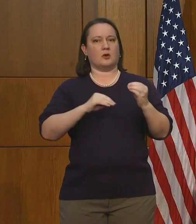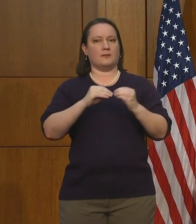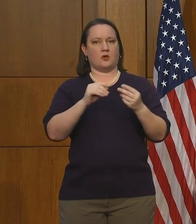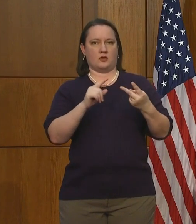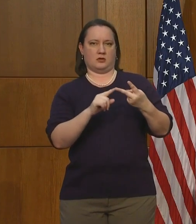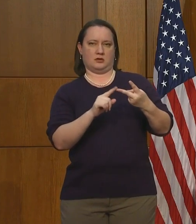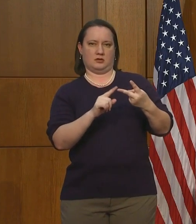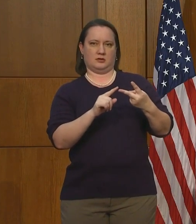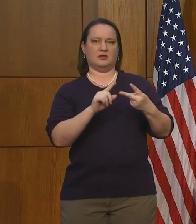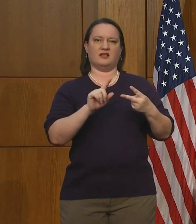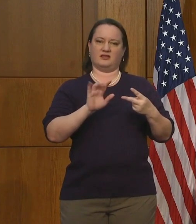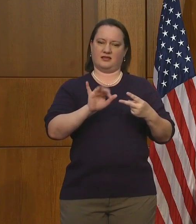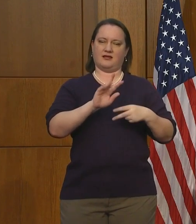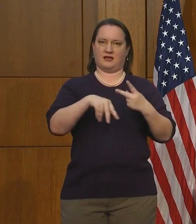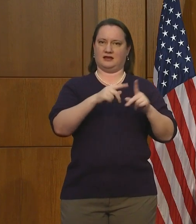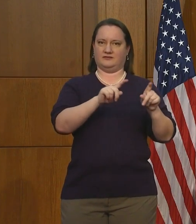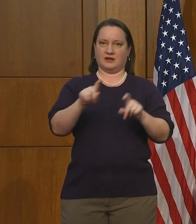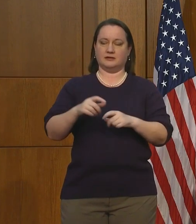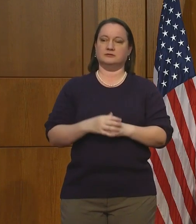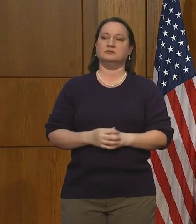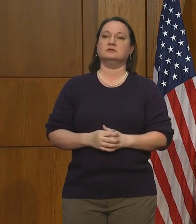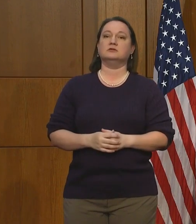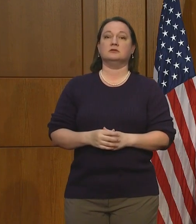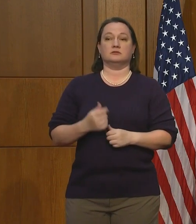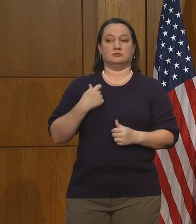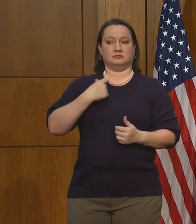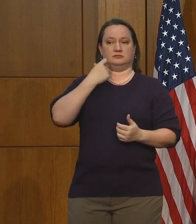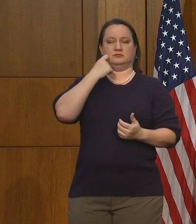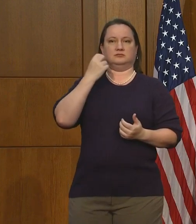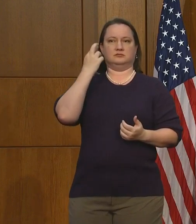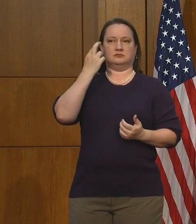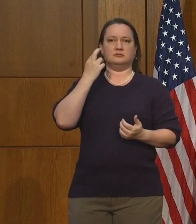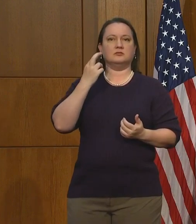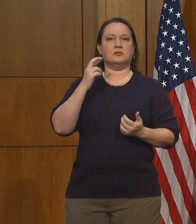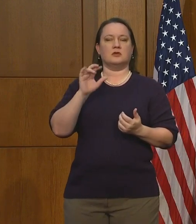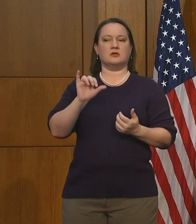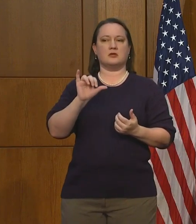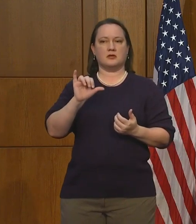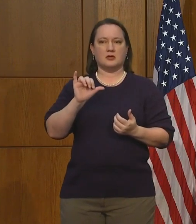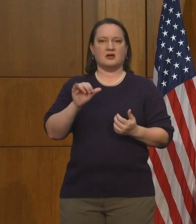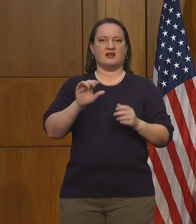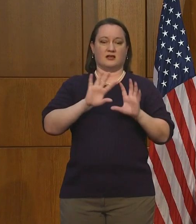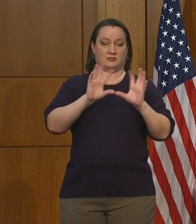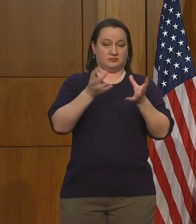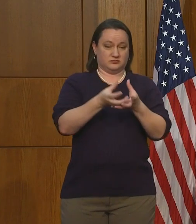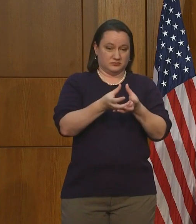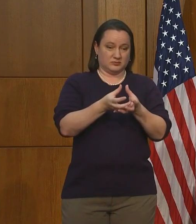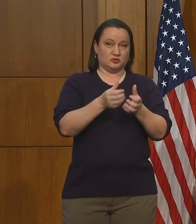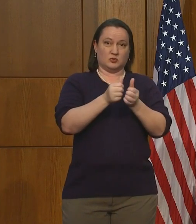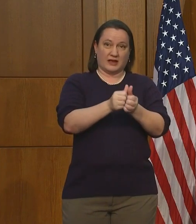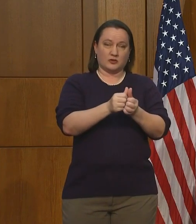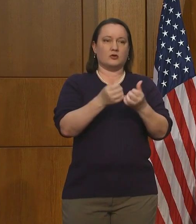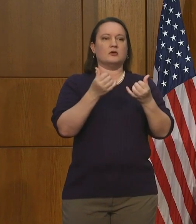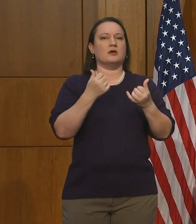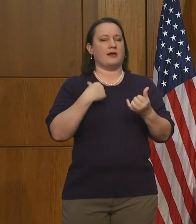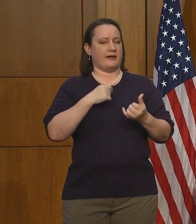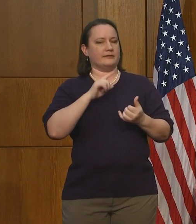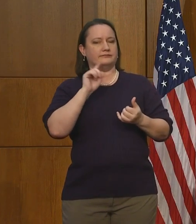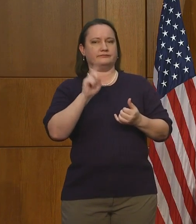THOSE TEST. WHEN I LEARNED ABOUT IT RECENTLY I DIRECTED THE VIRGINIA DEPARTMENT OF